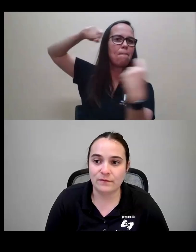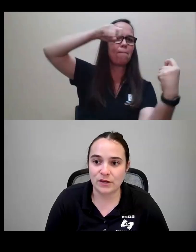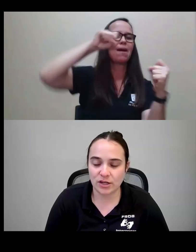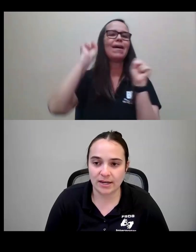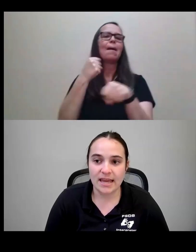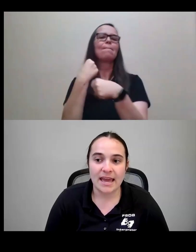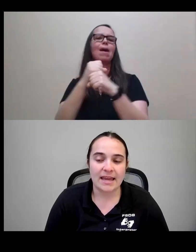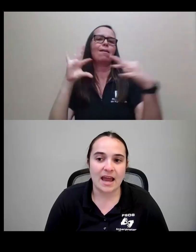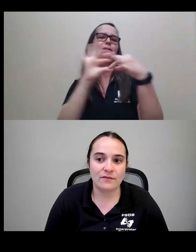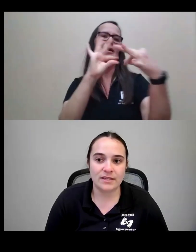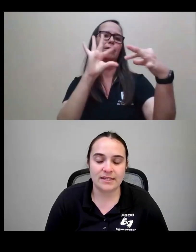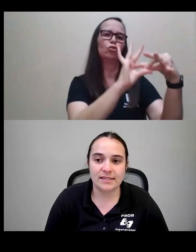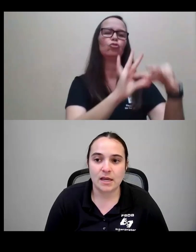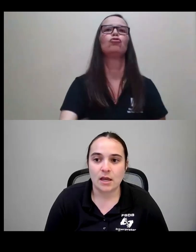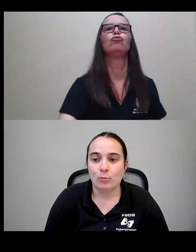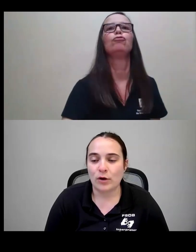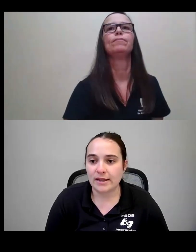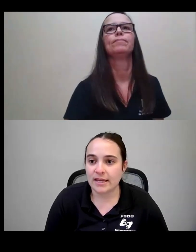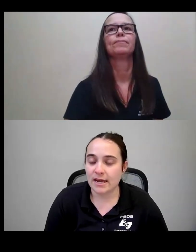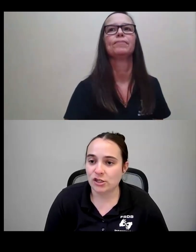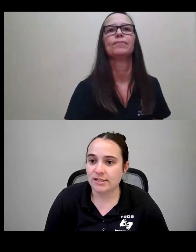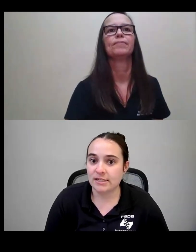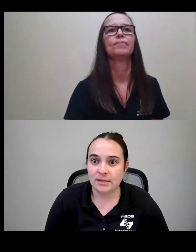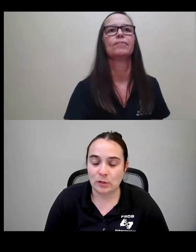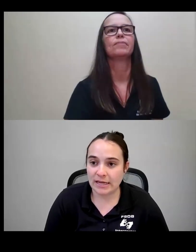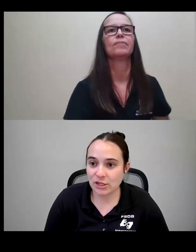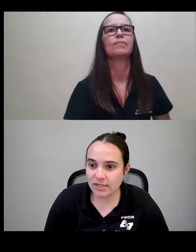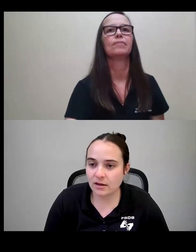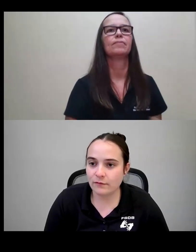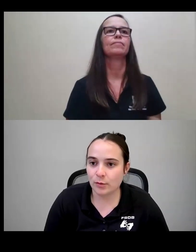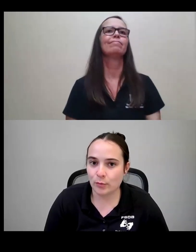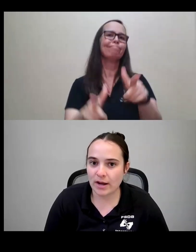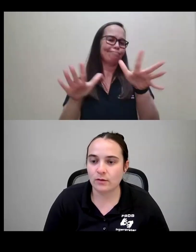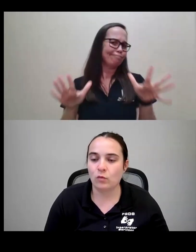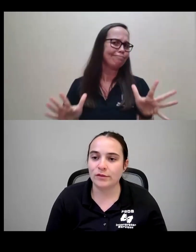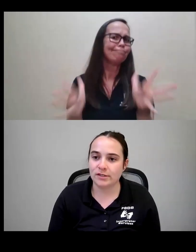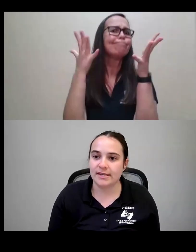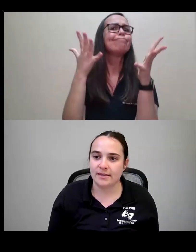and envision and have these brain connections and stimulations of their brain, what they're